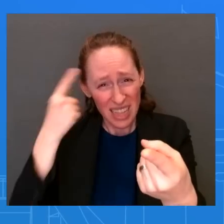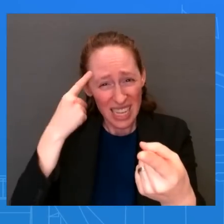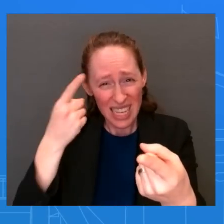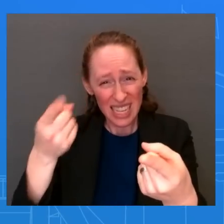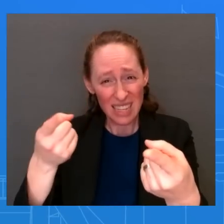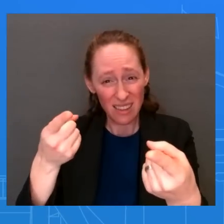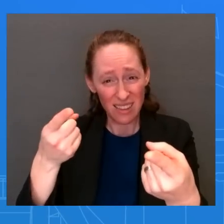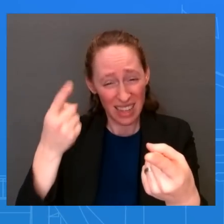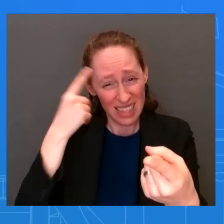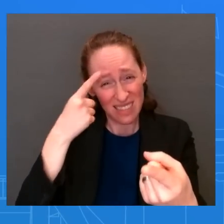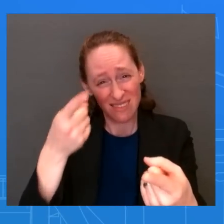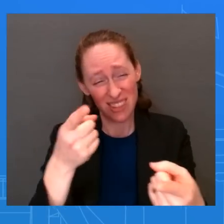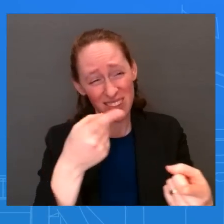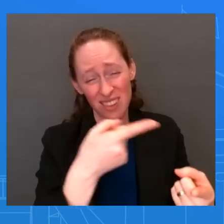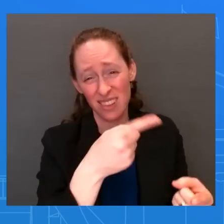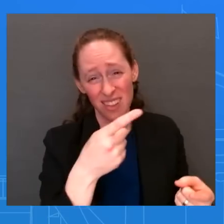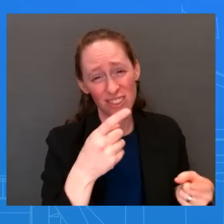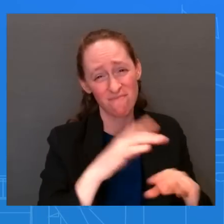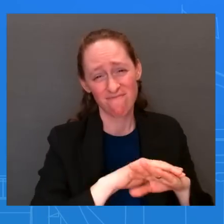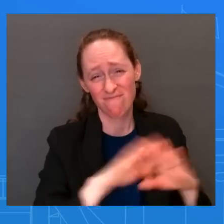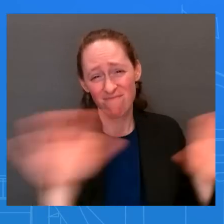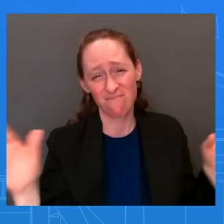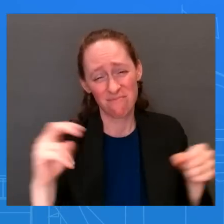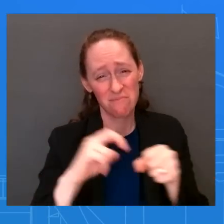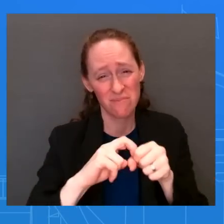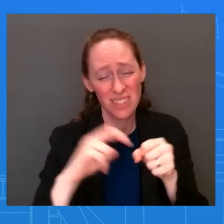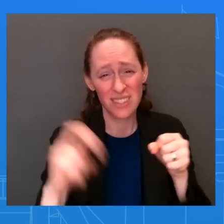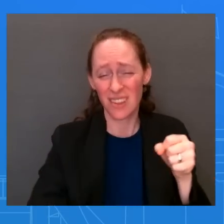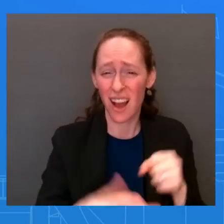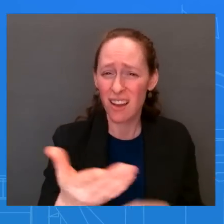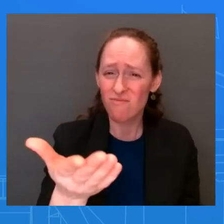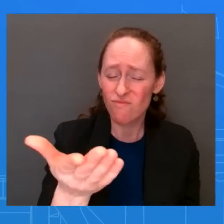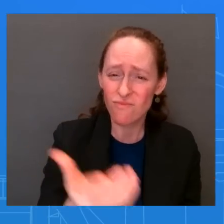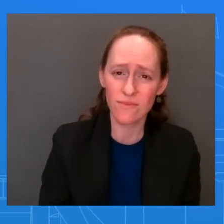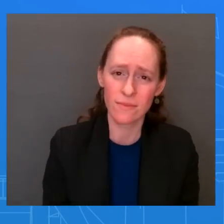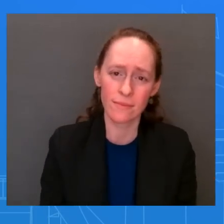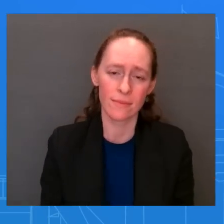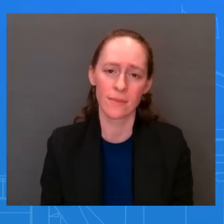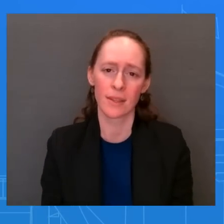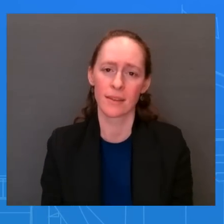probably the first few days of this admini- -- of this new Congress in this new year, which is: